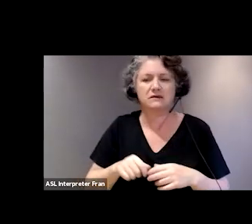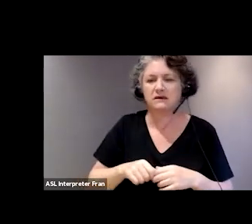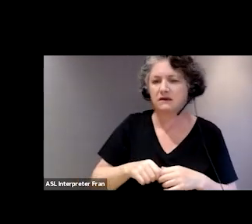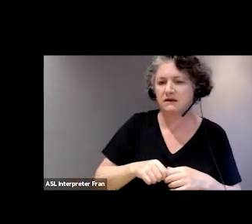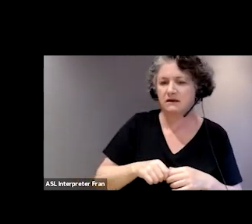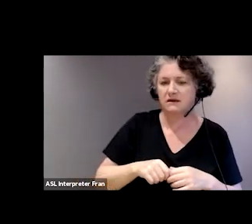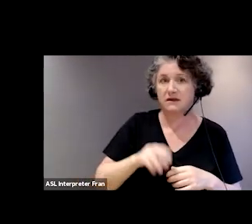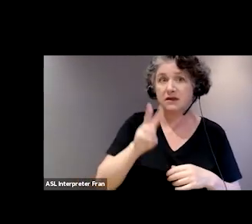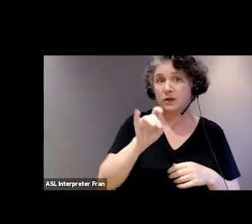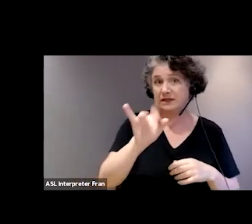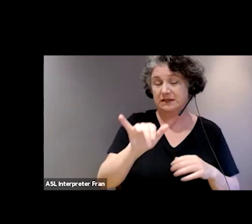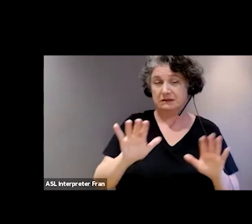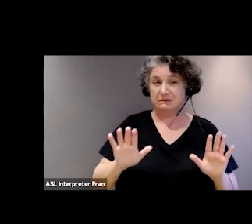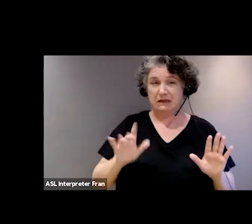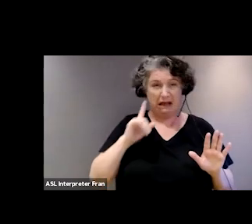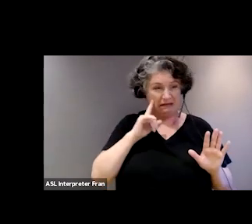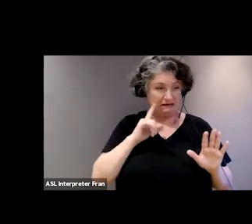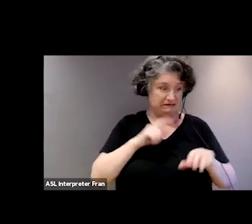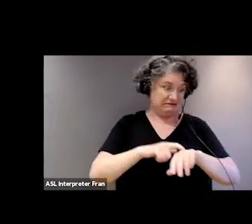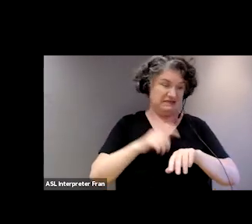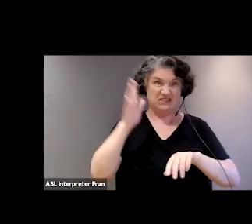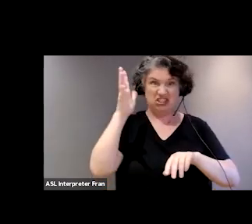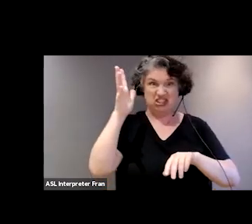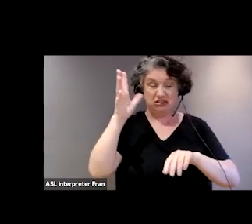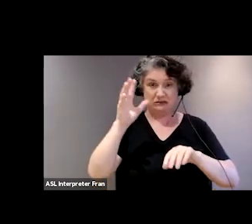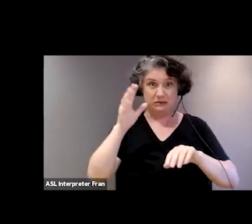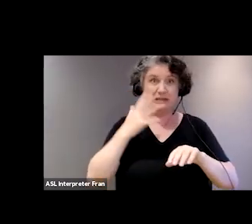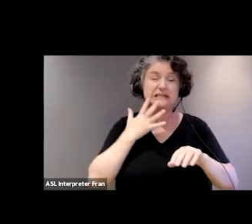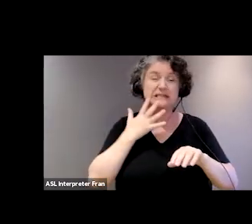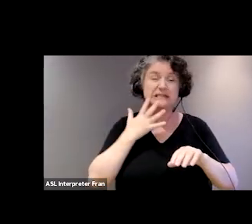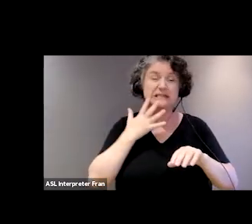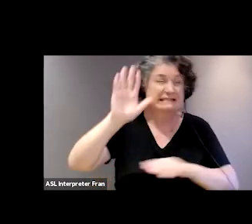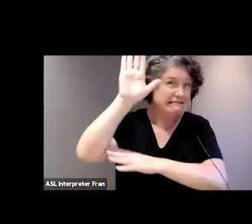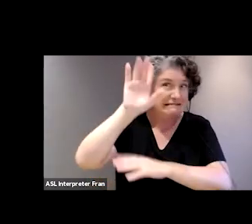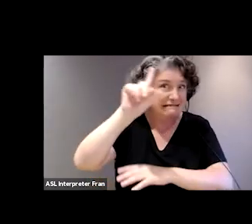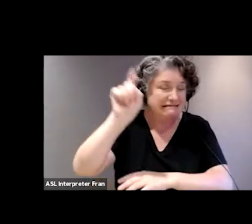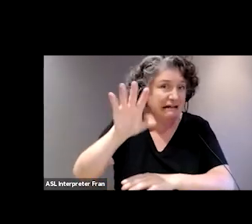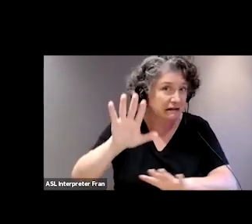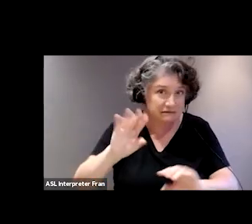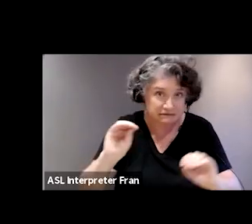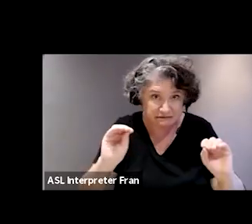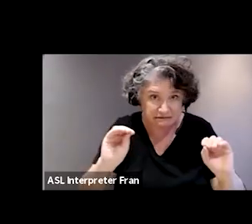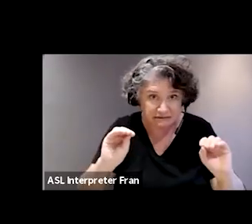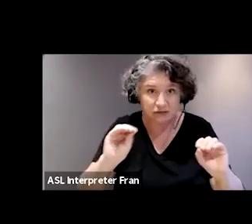smell that is a COVID 19 symptom and one where people should get tested or isolate for sure. » WENDY PORCH: That's great, thank you both. It sounds like a complete loss of taste and smell is a little bit more of a hallmark in terms of